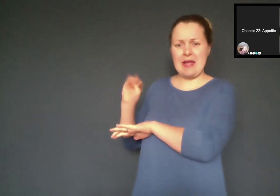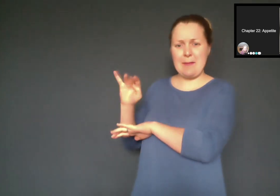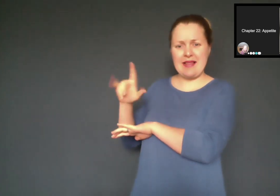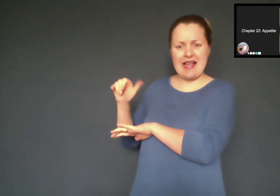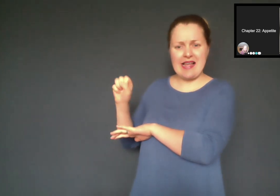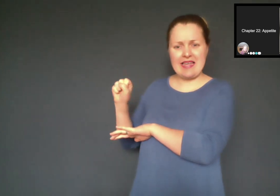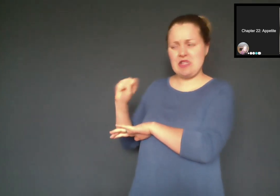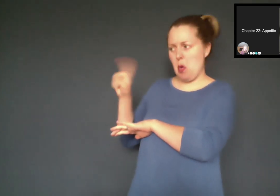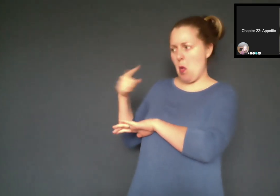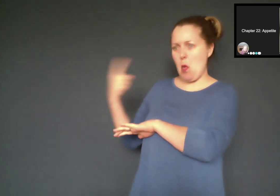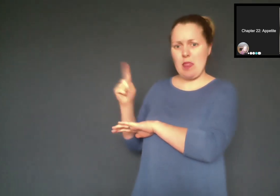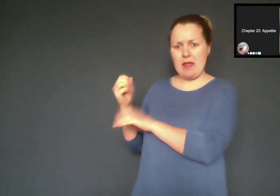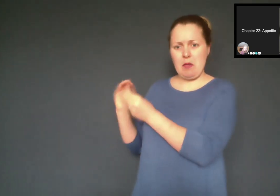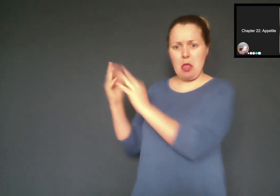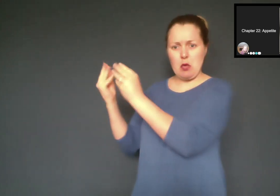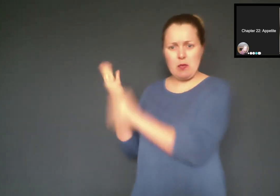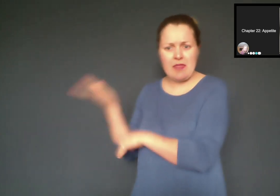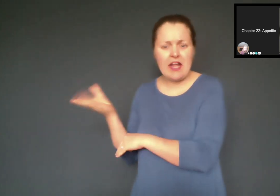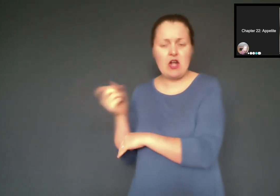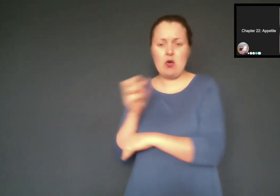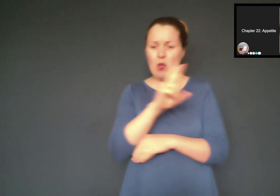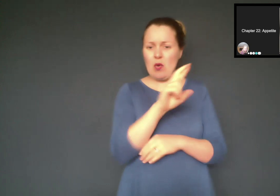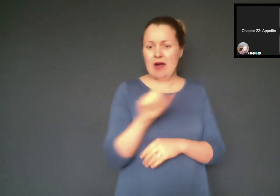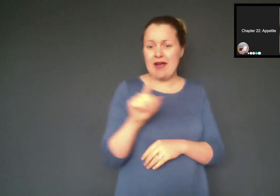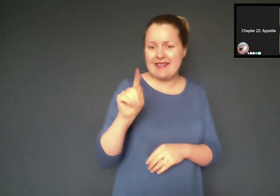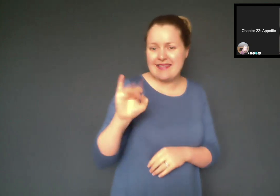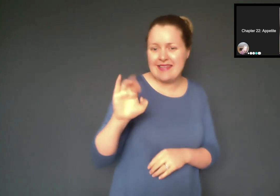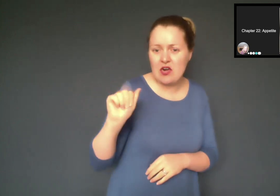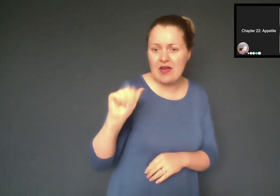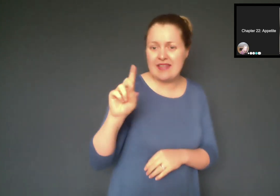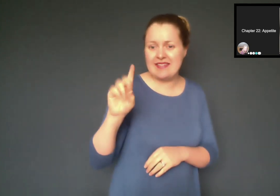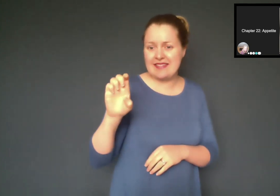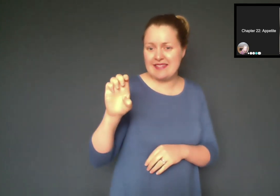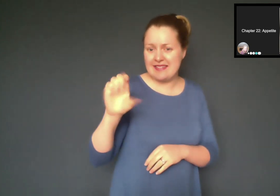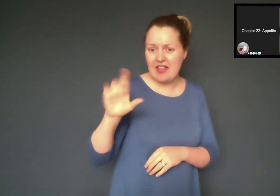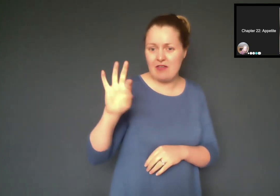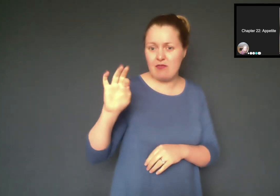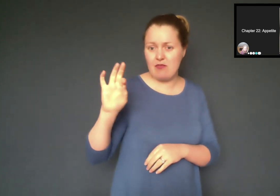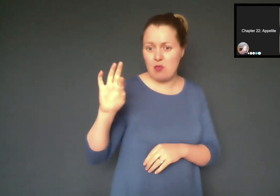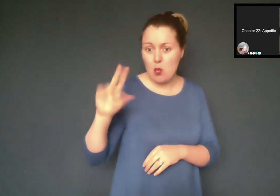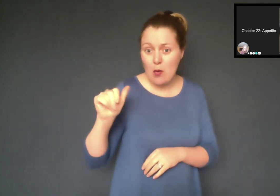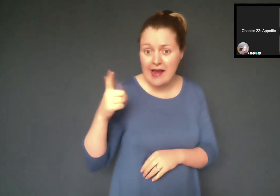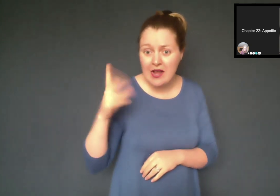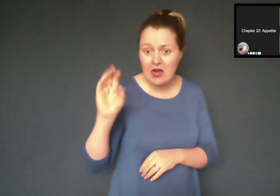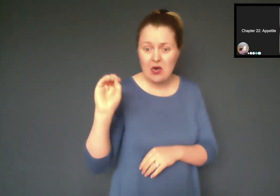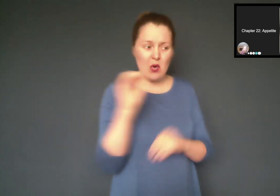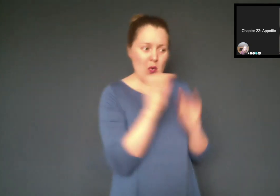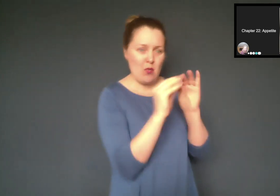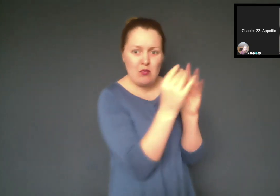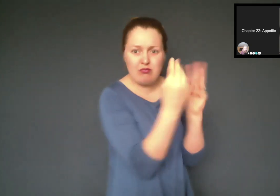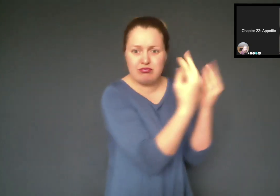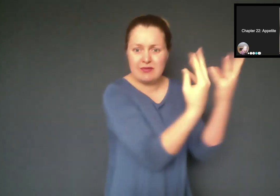or on the wind swept plateaus of tierra del fuego flowers with blooms as big as his head or as small